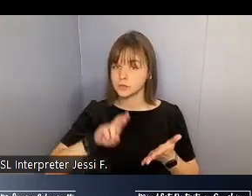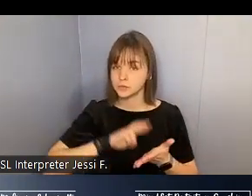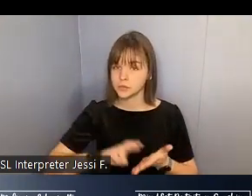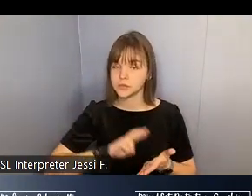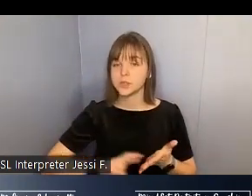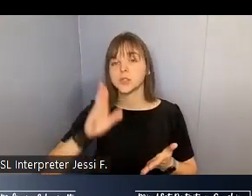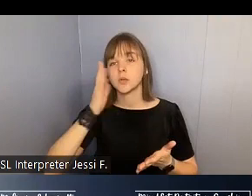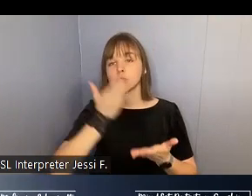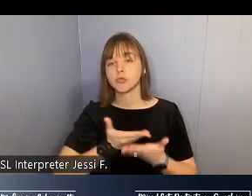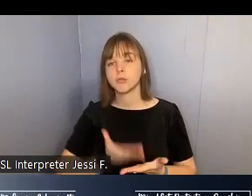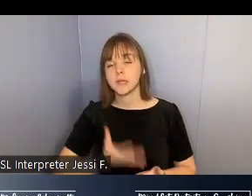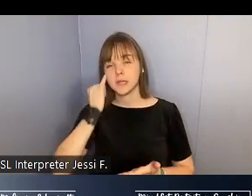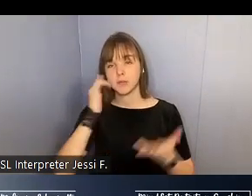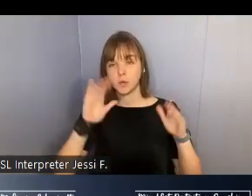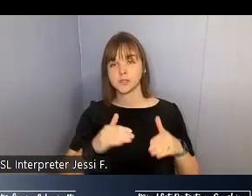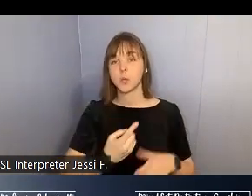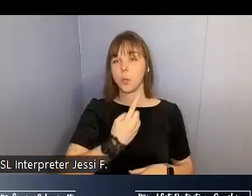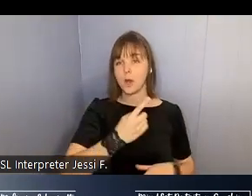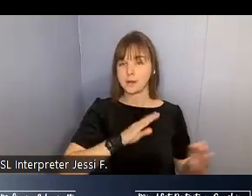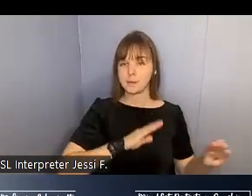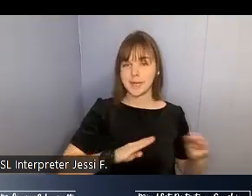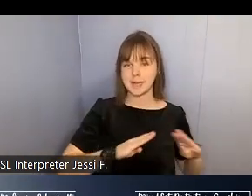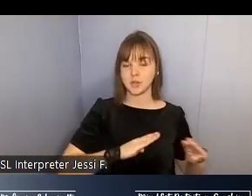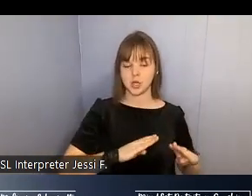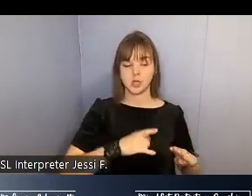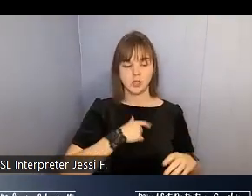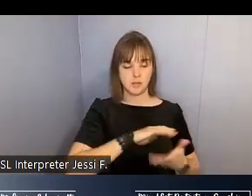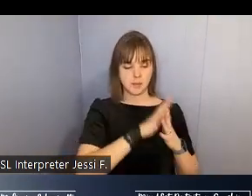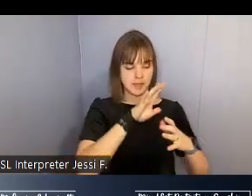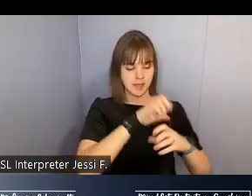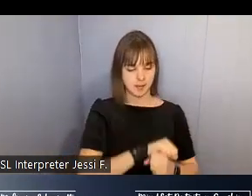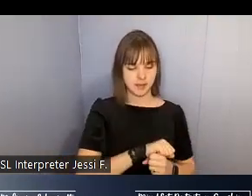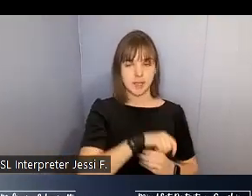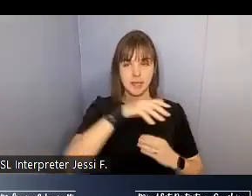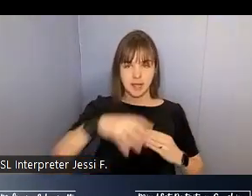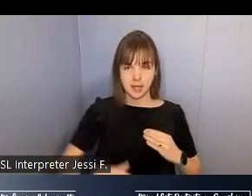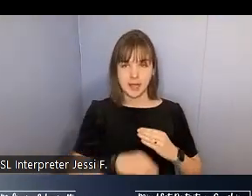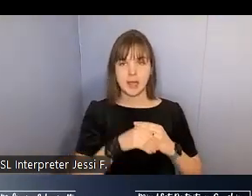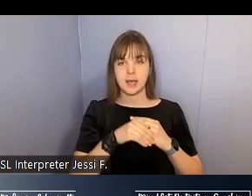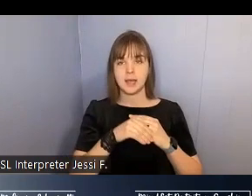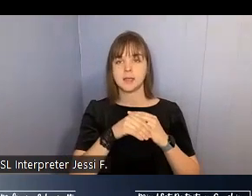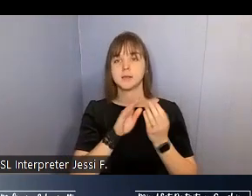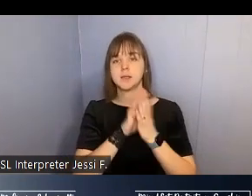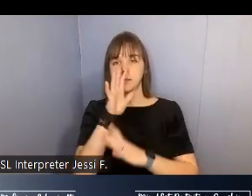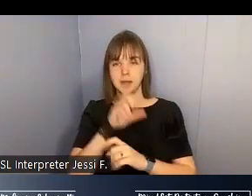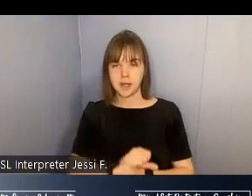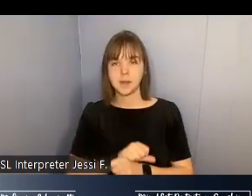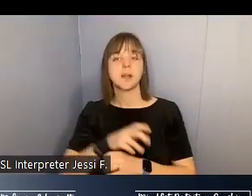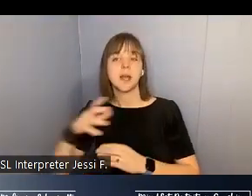one at a time, the likelihood that will stick and become a habit a year later and beyond a year is 80%.